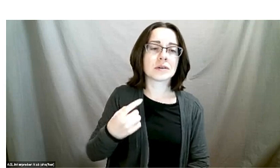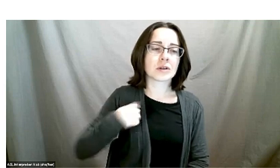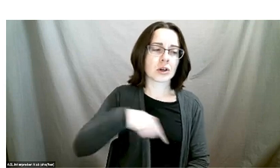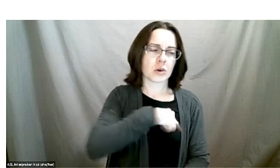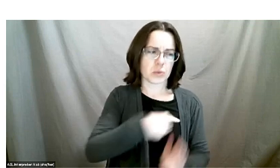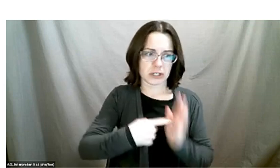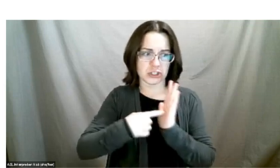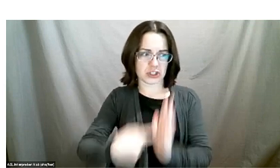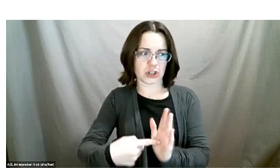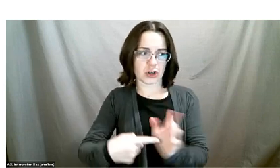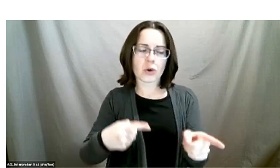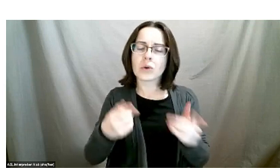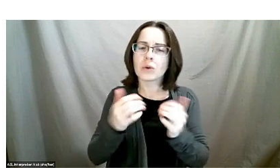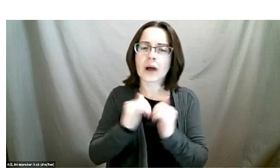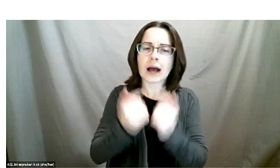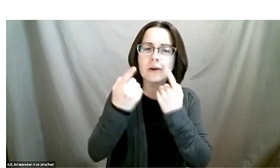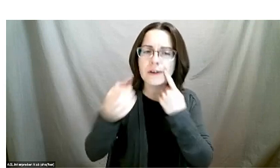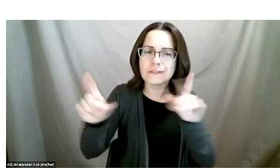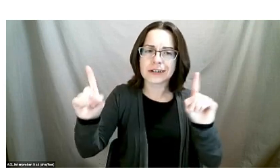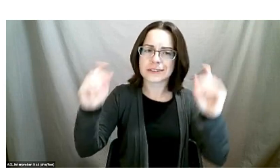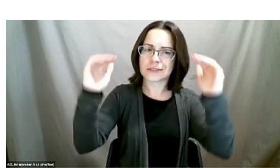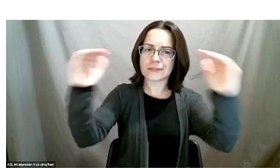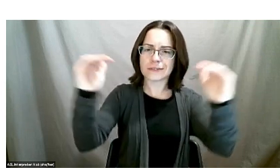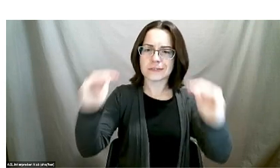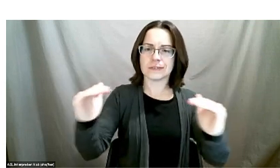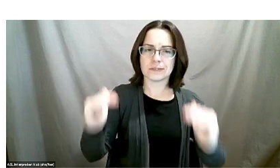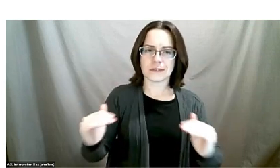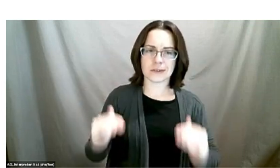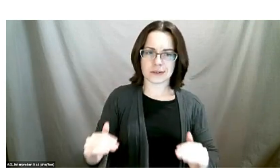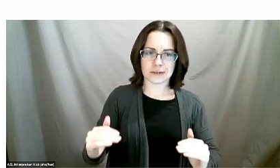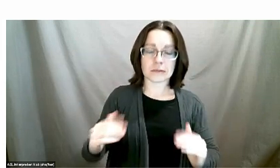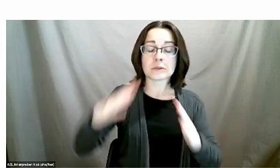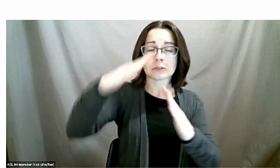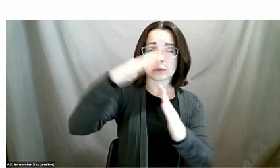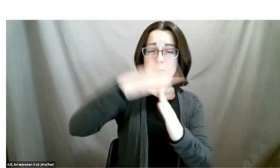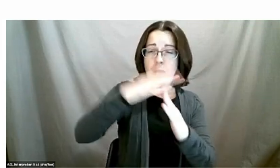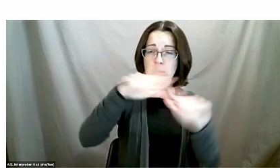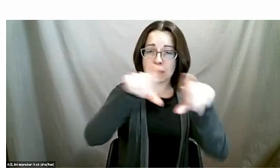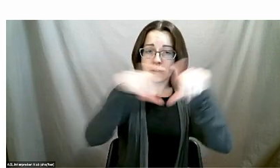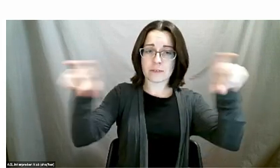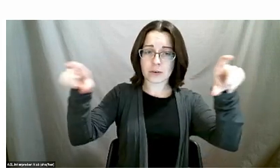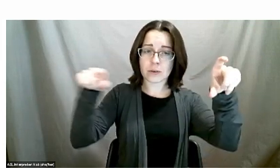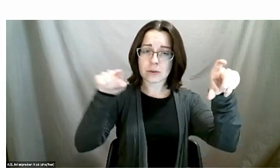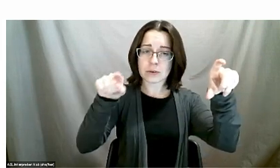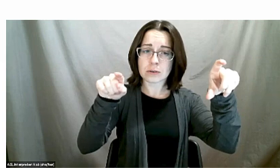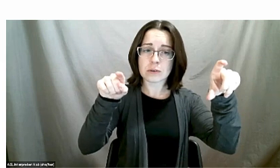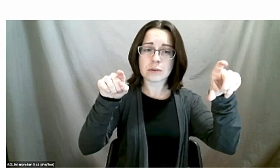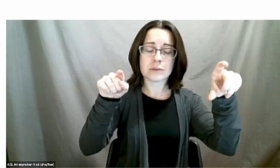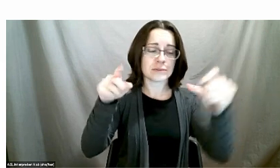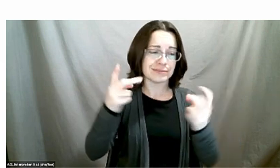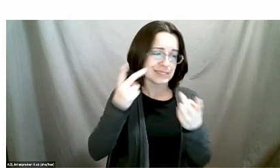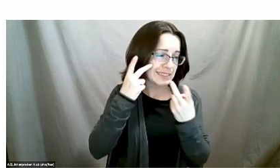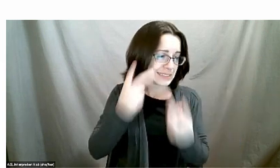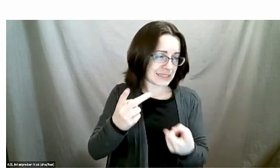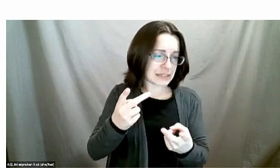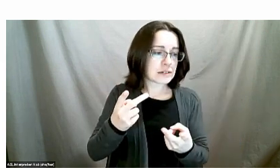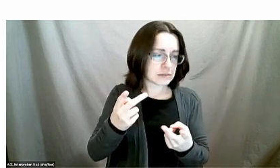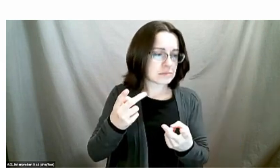of different contraceptive methods. So at the highest level, you can see that the LARC methods,